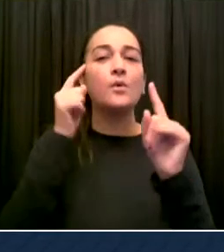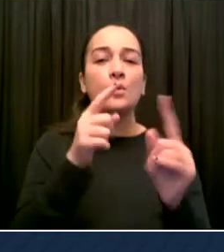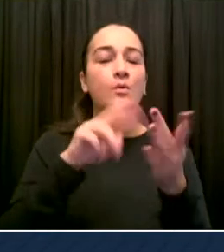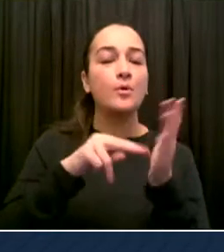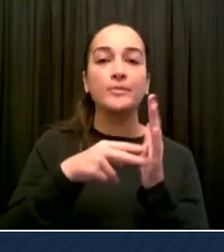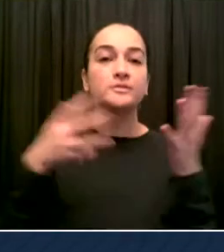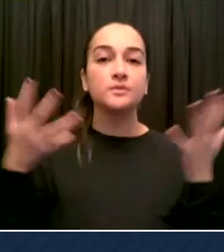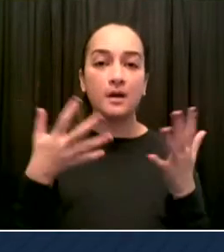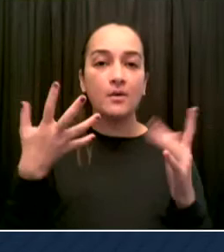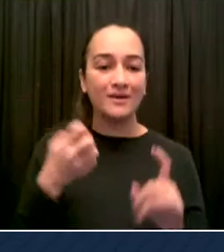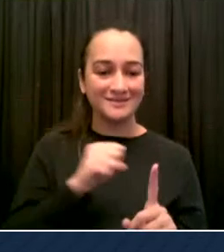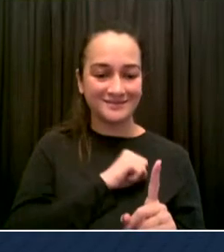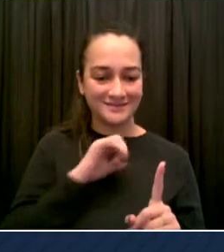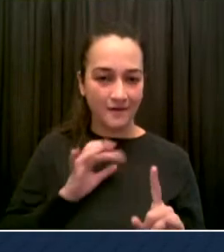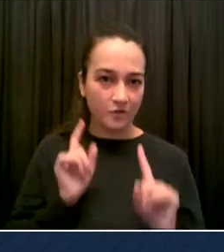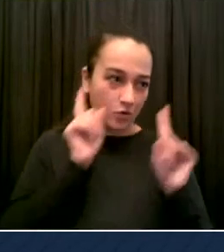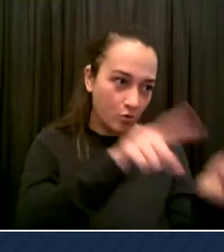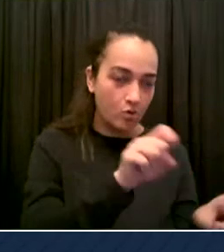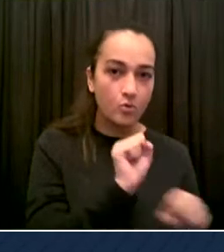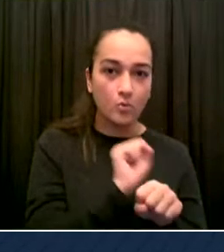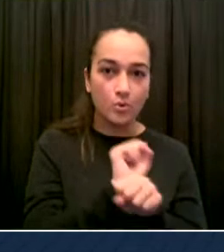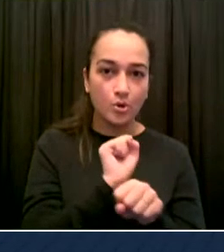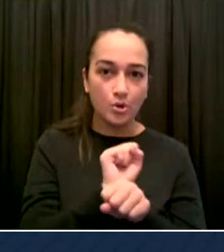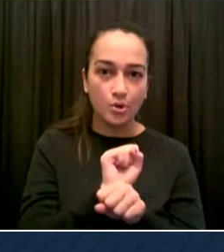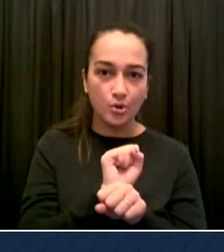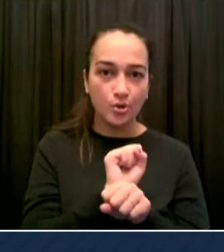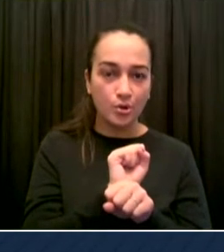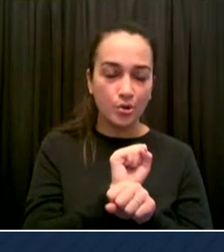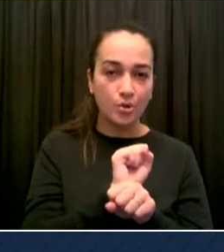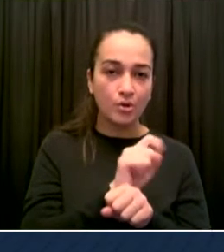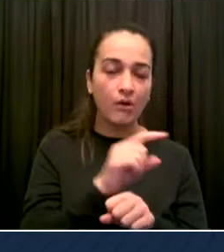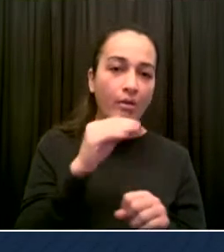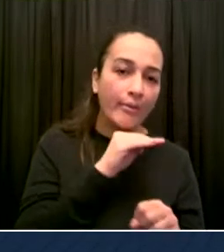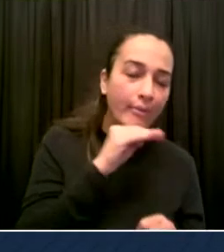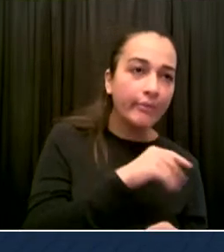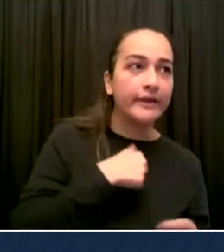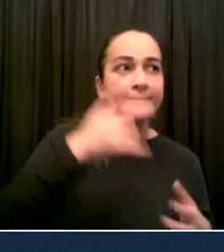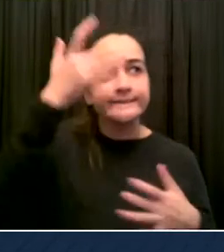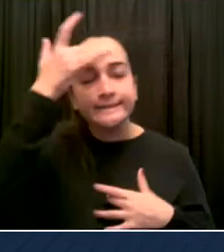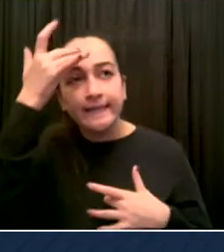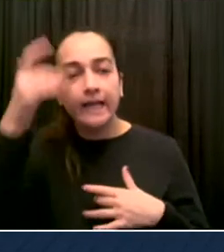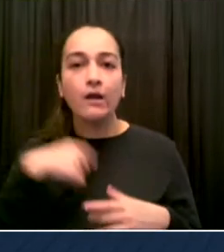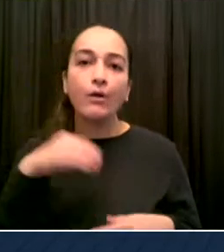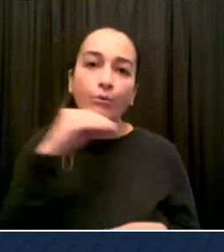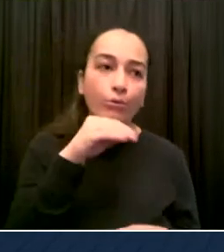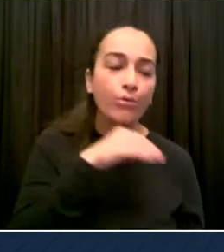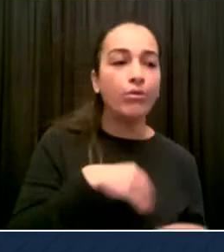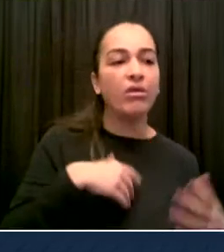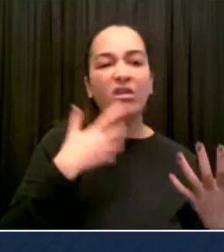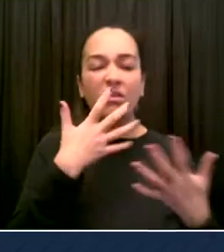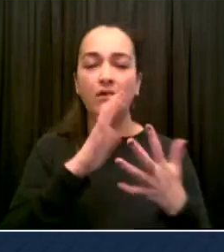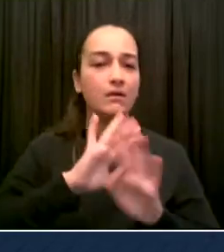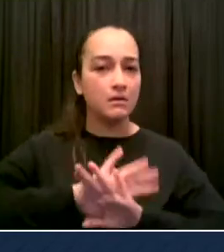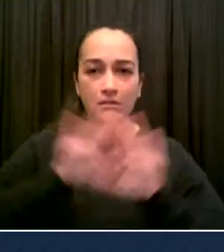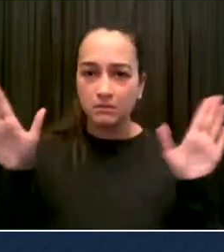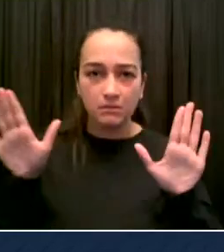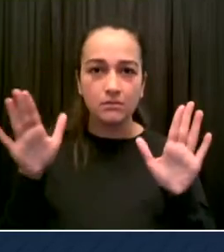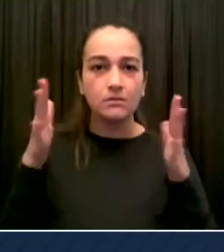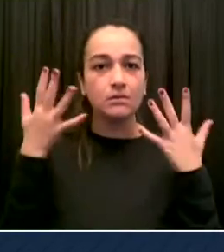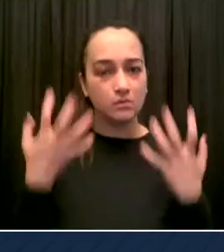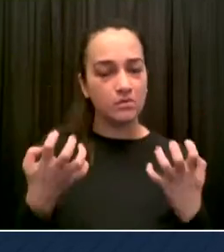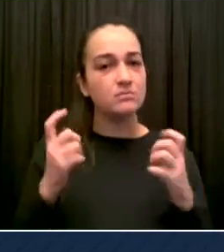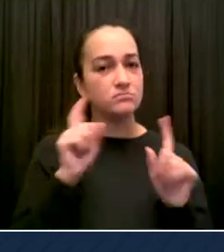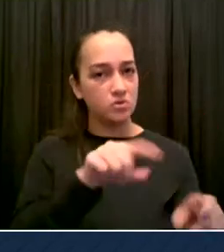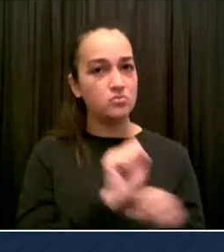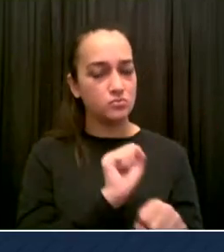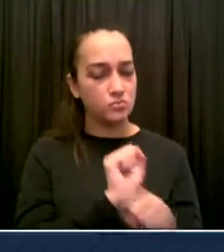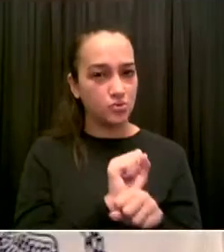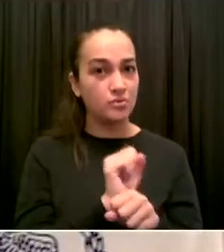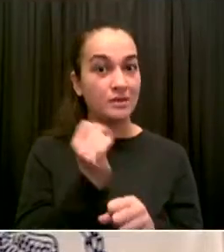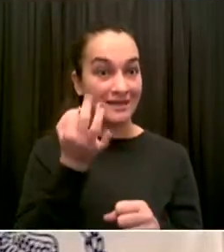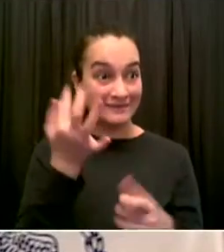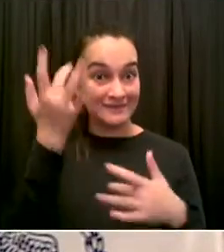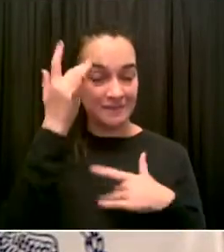FORWARD AND CONTINUE TO